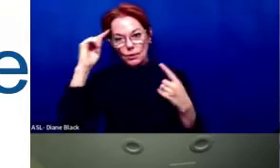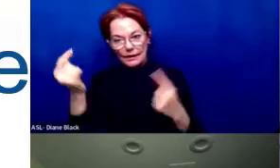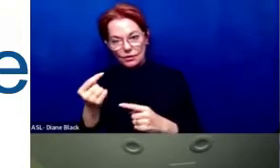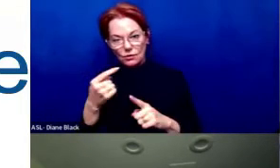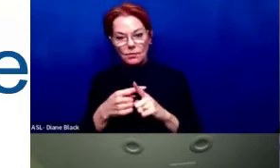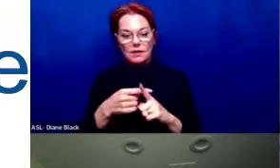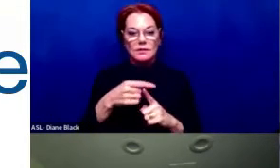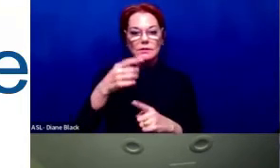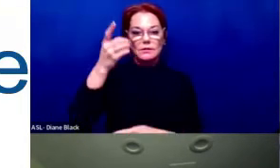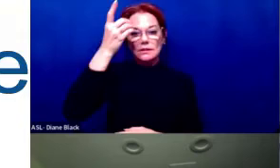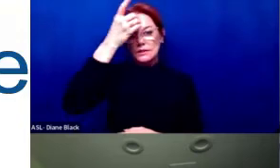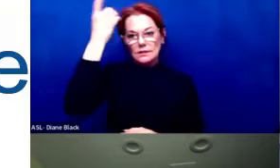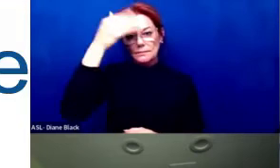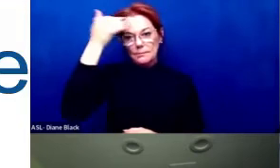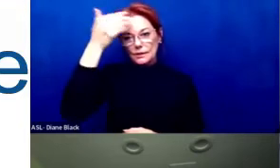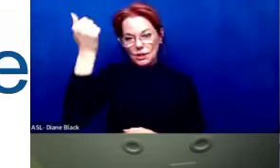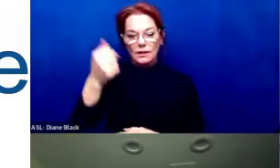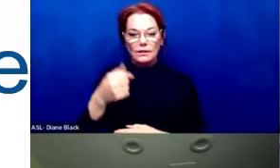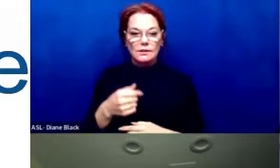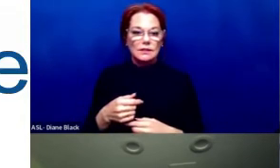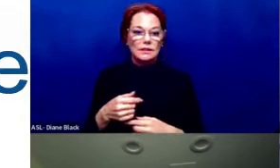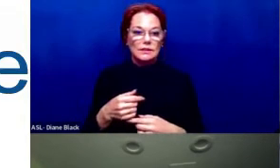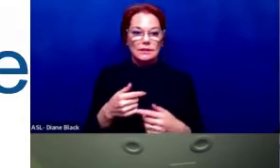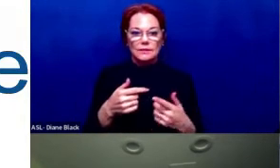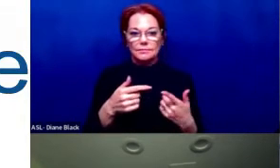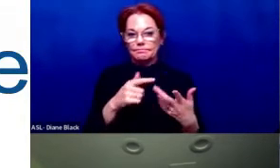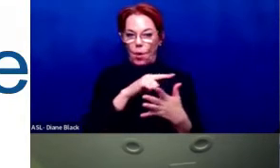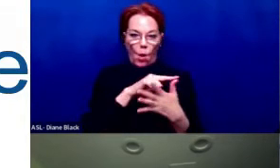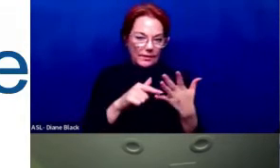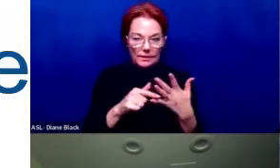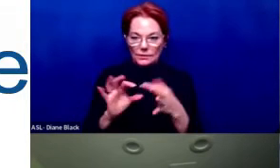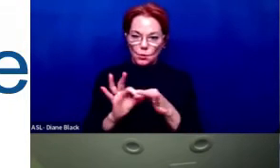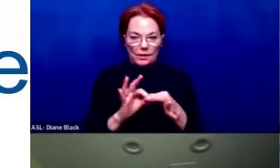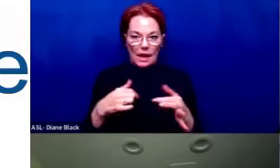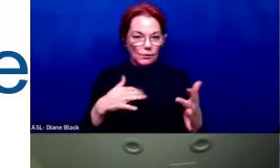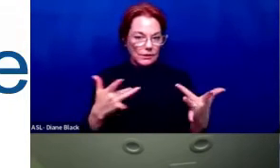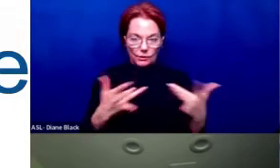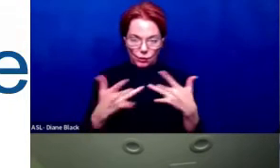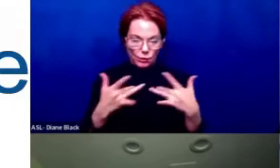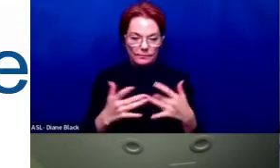all of those things. So, um, so,